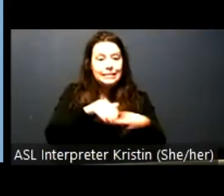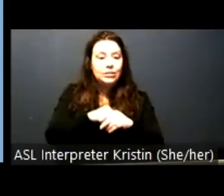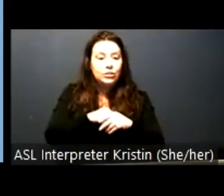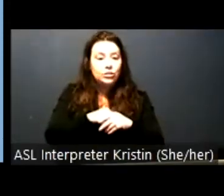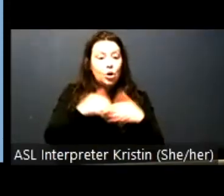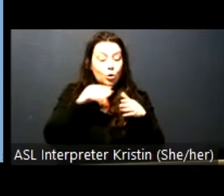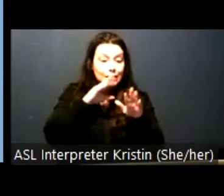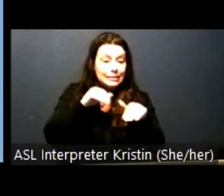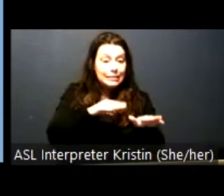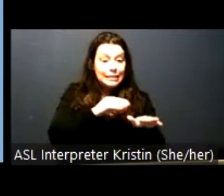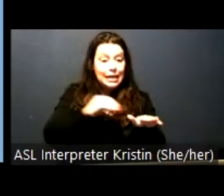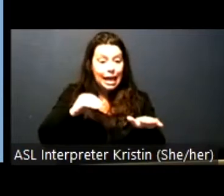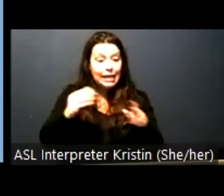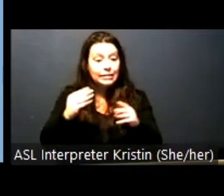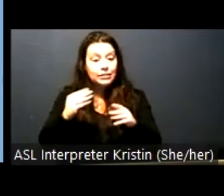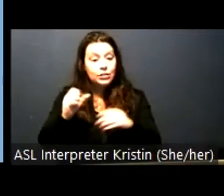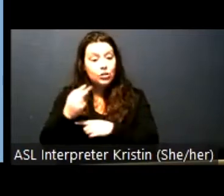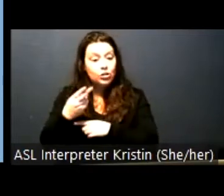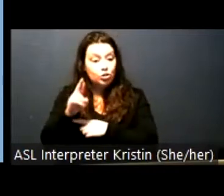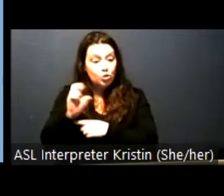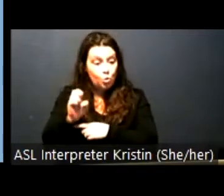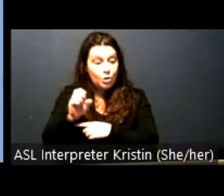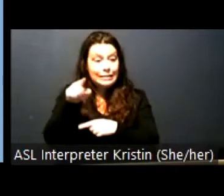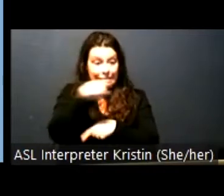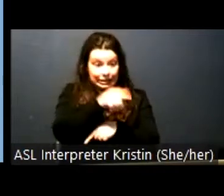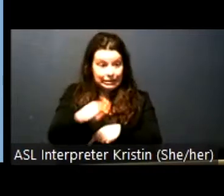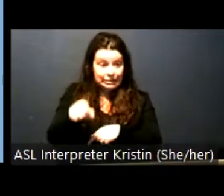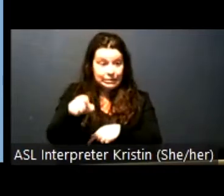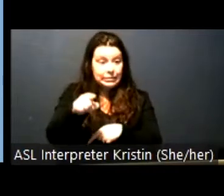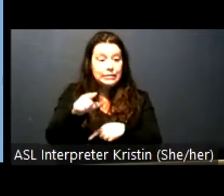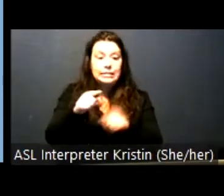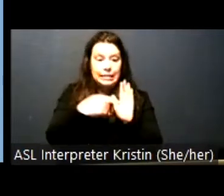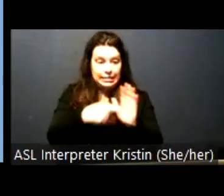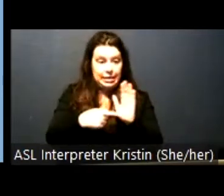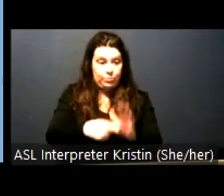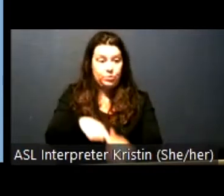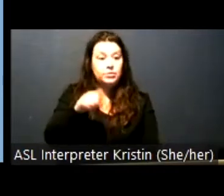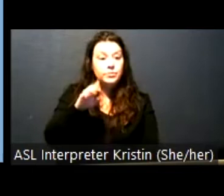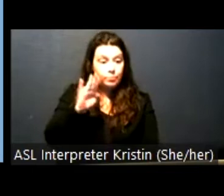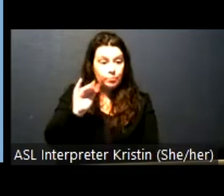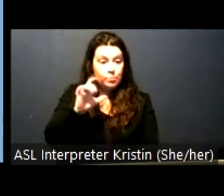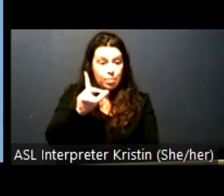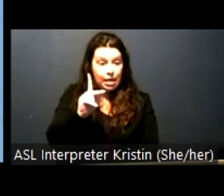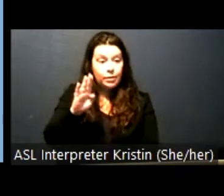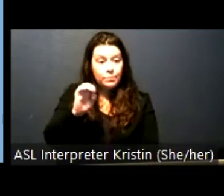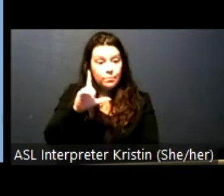These include black-bellied plover, a shorebird, a long-billed curlew is another shorebird, three related species